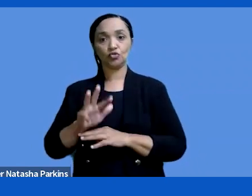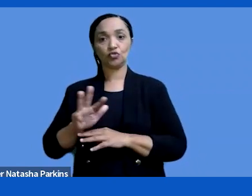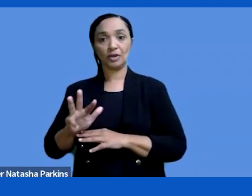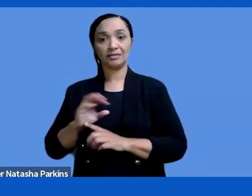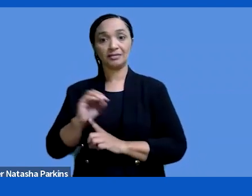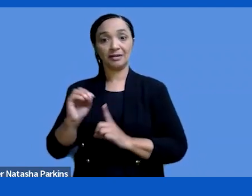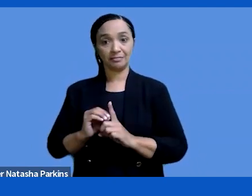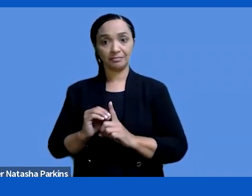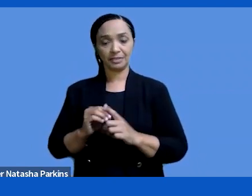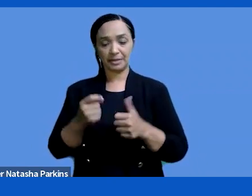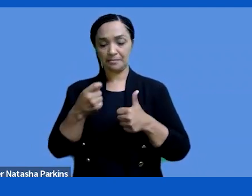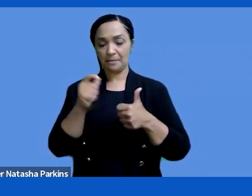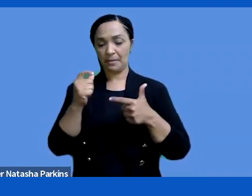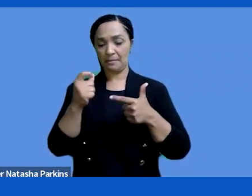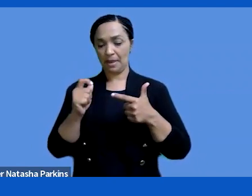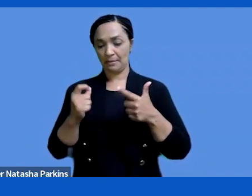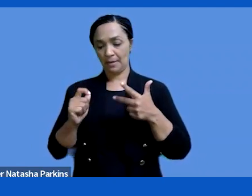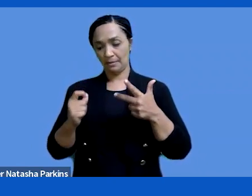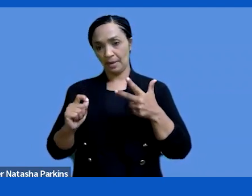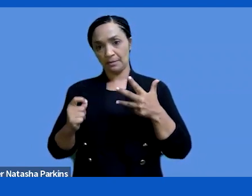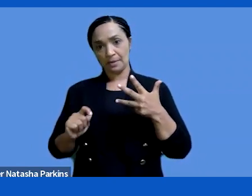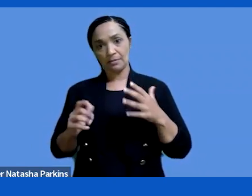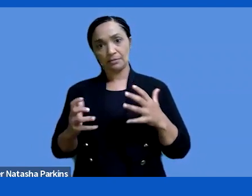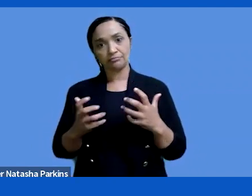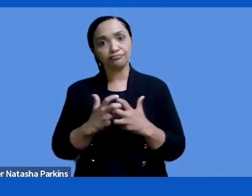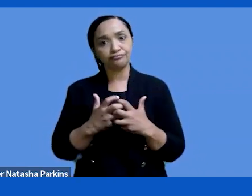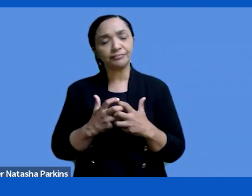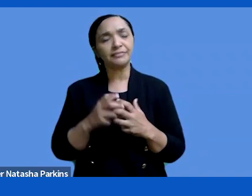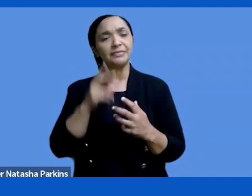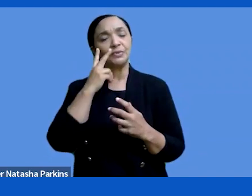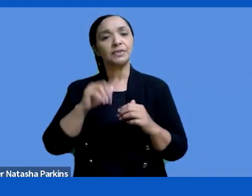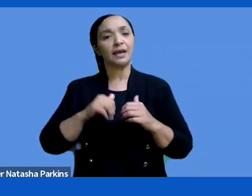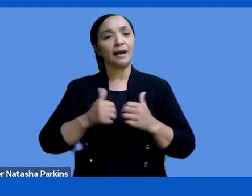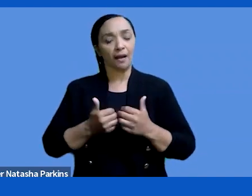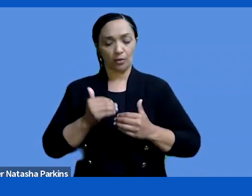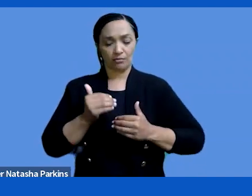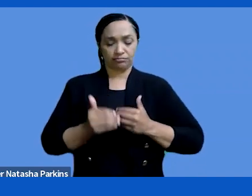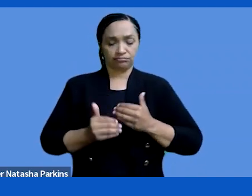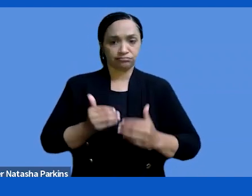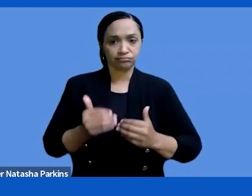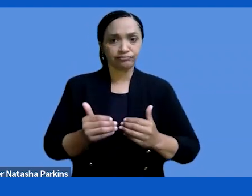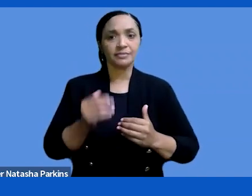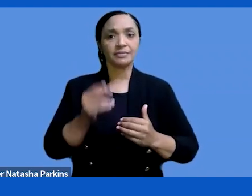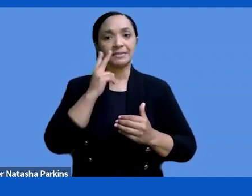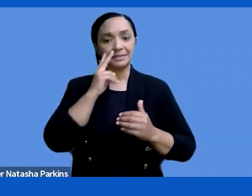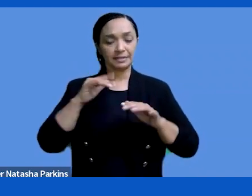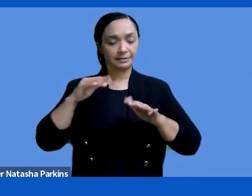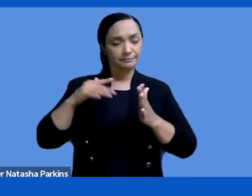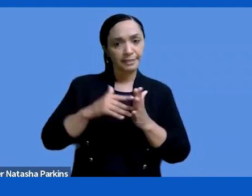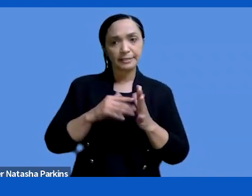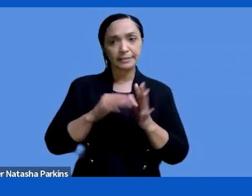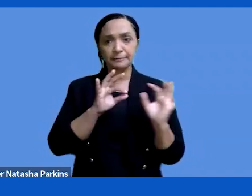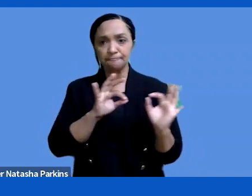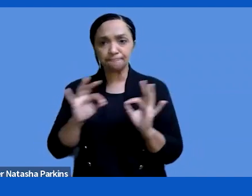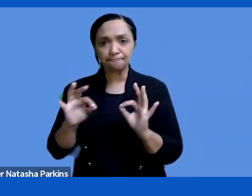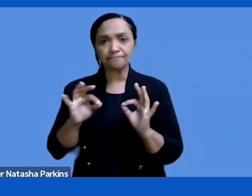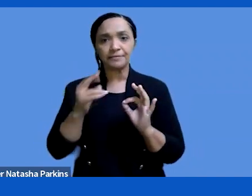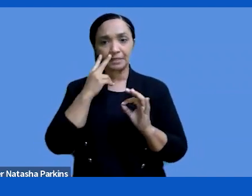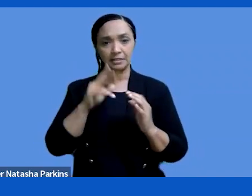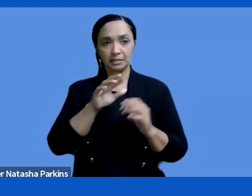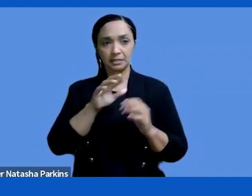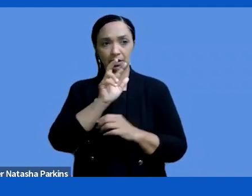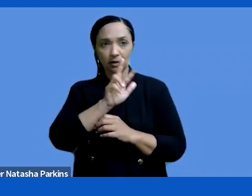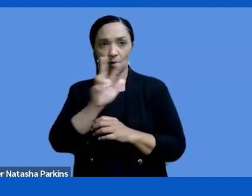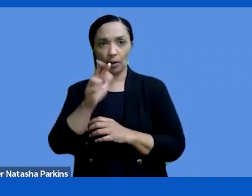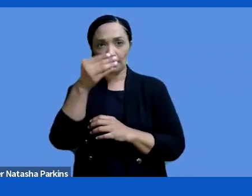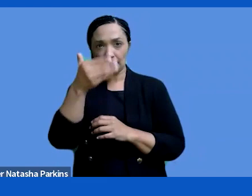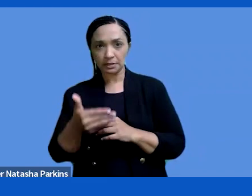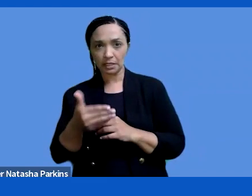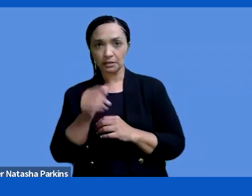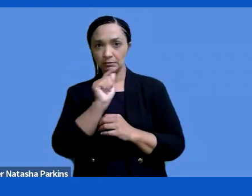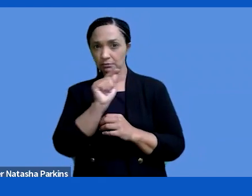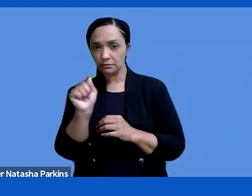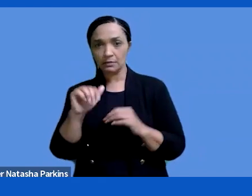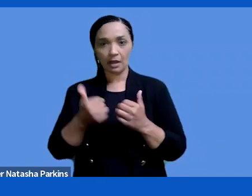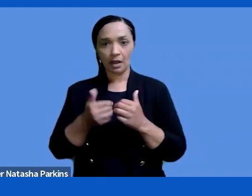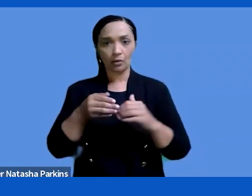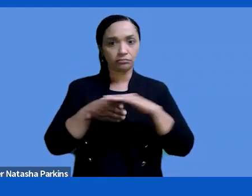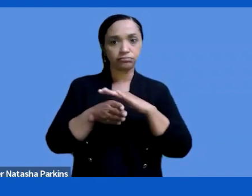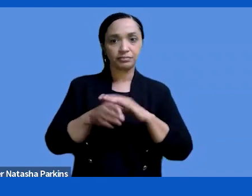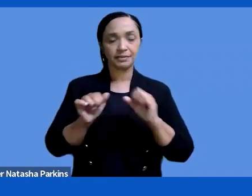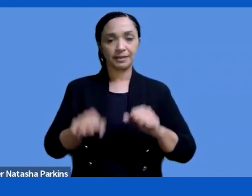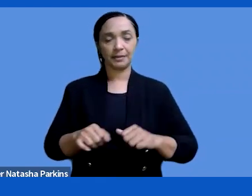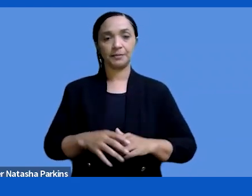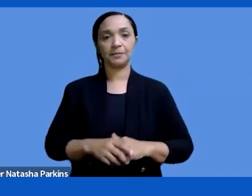passing. And despite the limitations of the tests, regarding the full website or user experience.